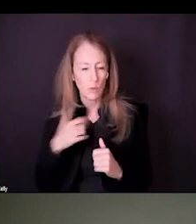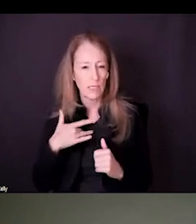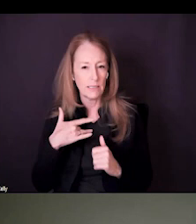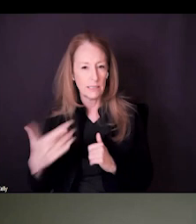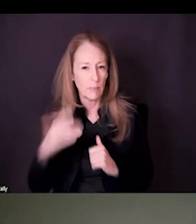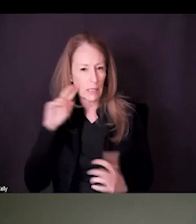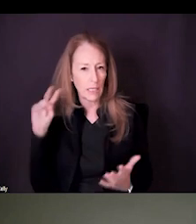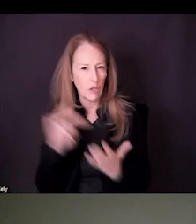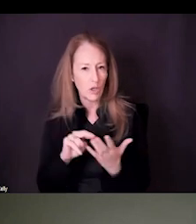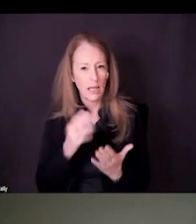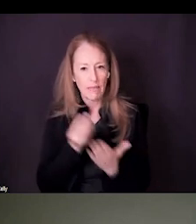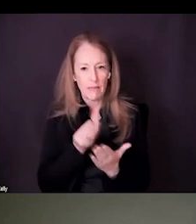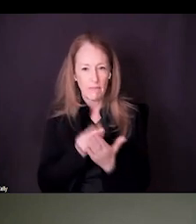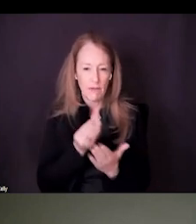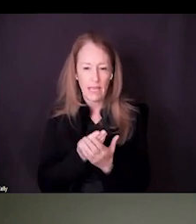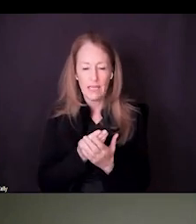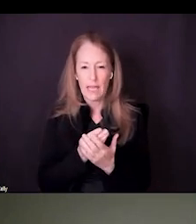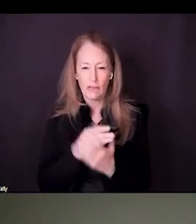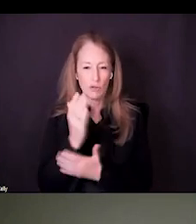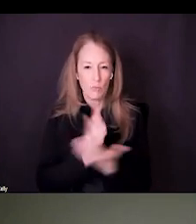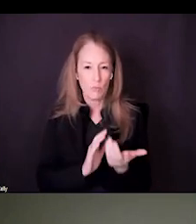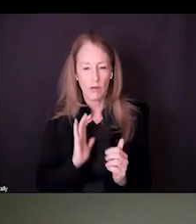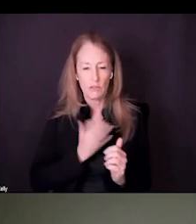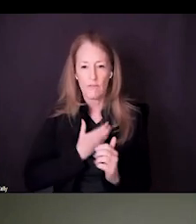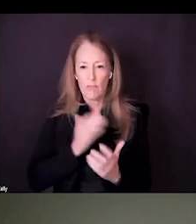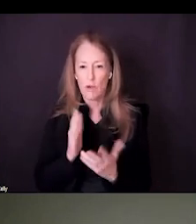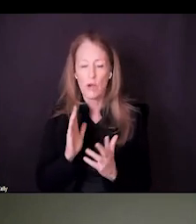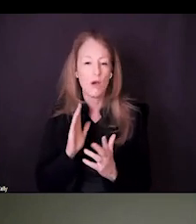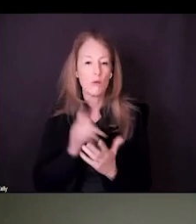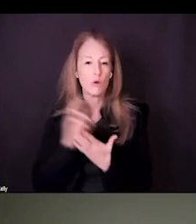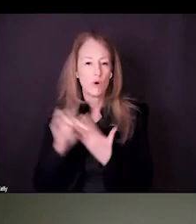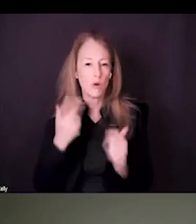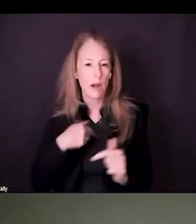THE PROGRAMS THAT WE ARE DELIVERING IN SUICIDE PREVENTION AND MENTAL